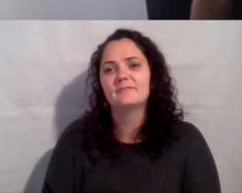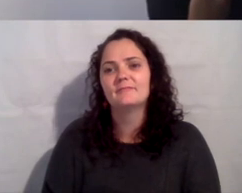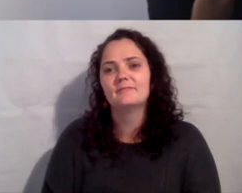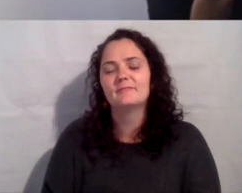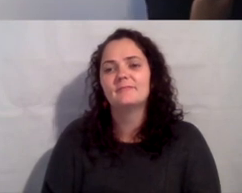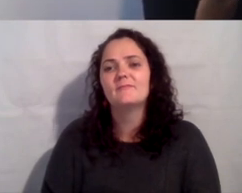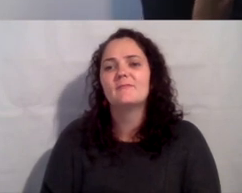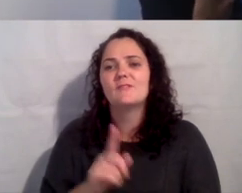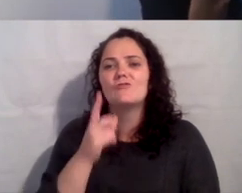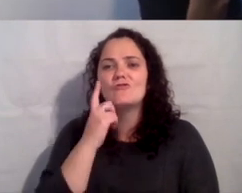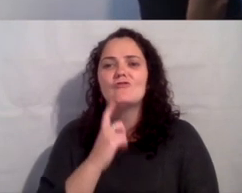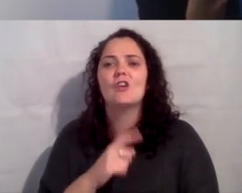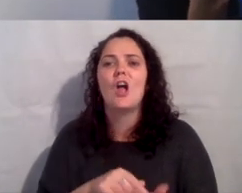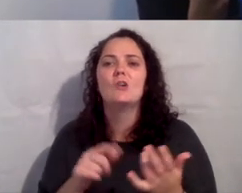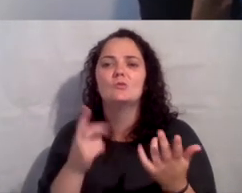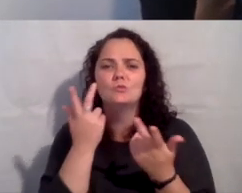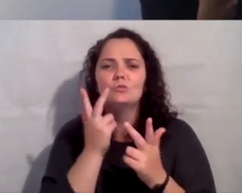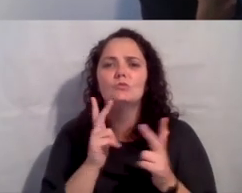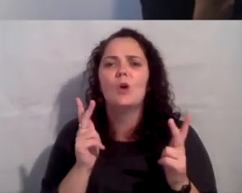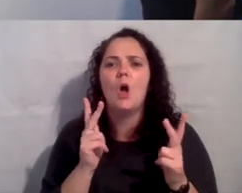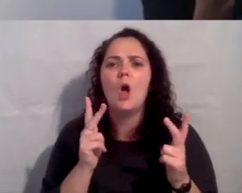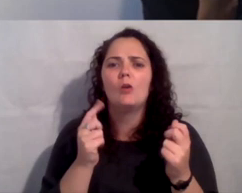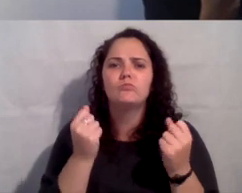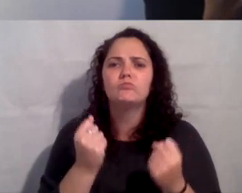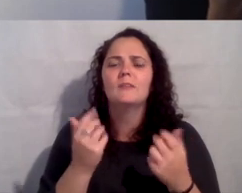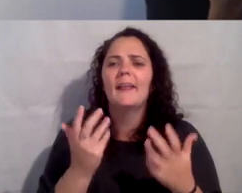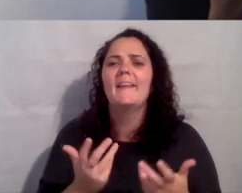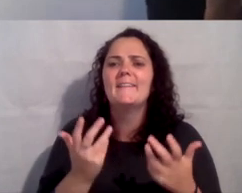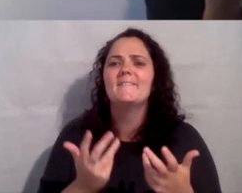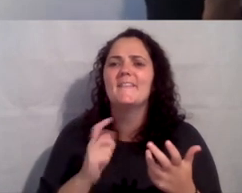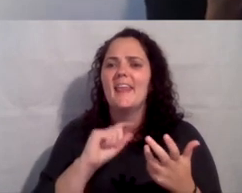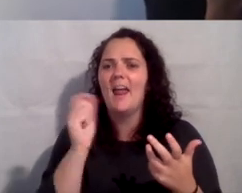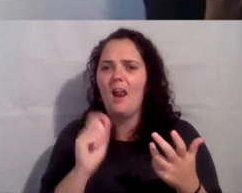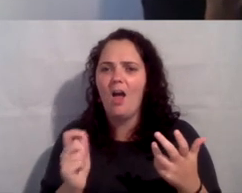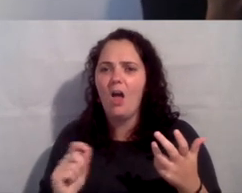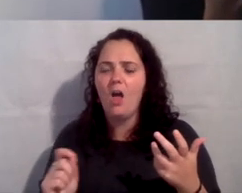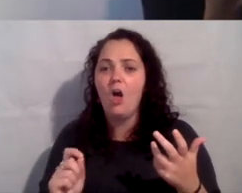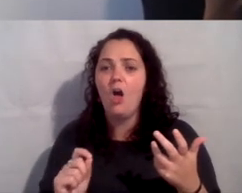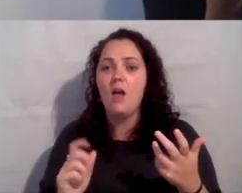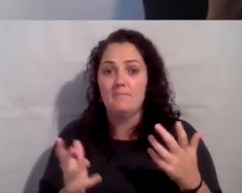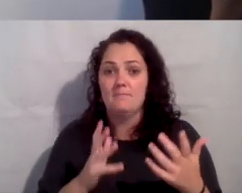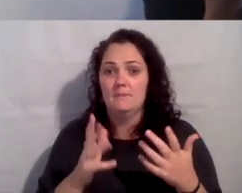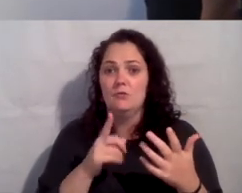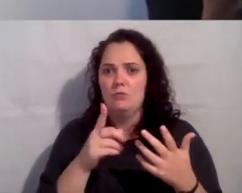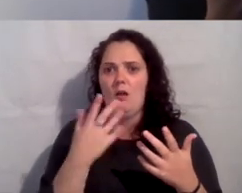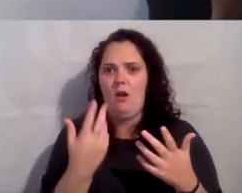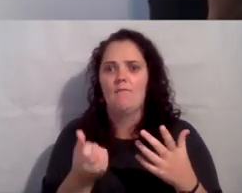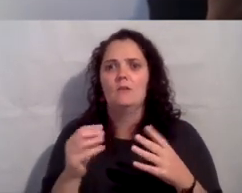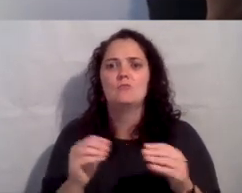is get a sense of all of this density of of line which is giving that internal movement